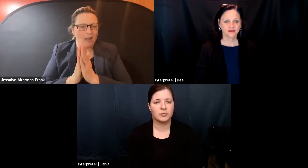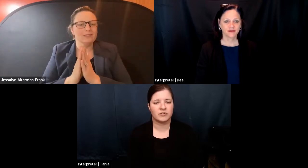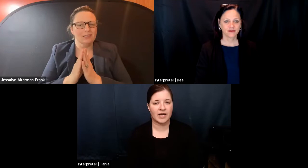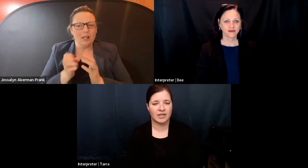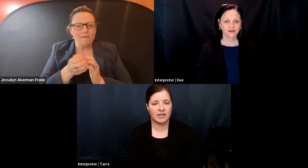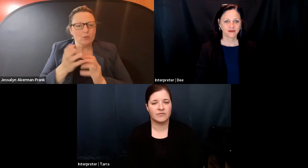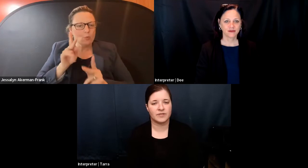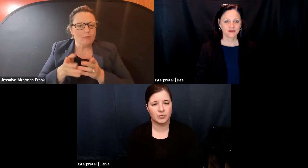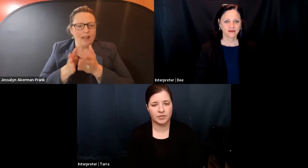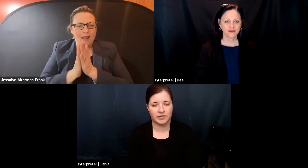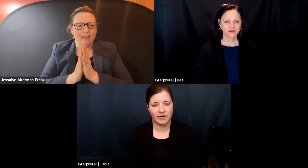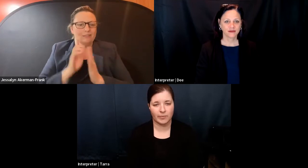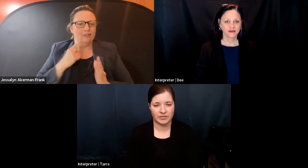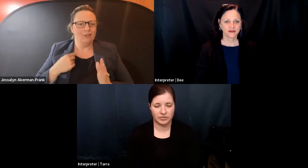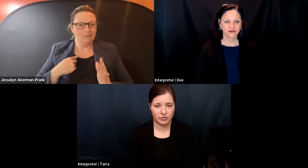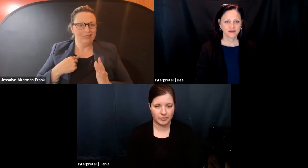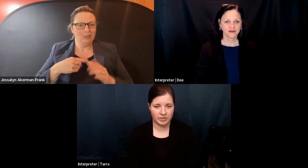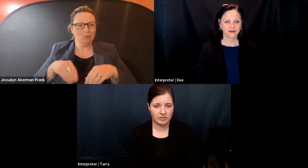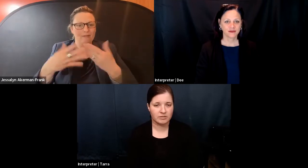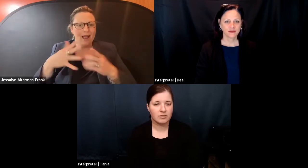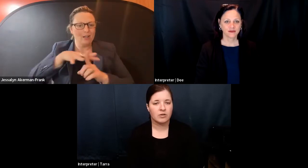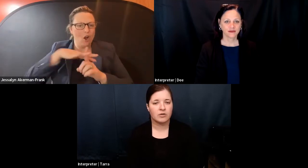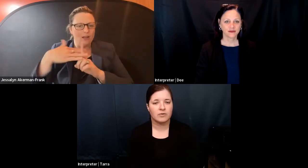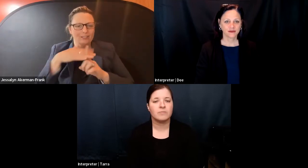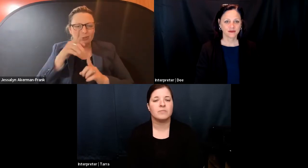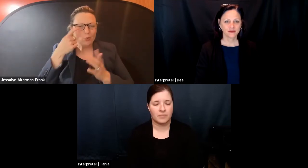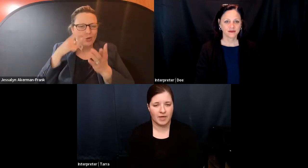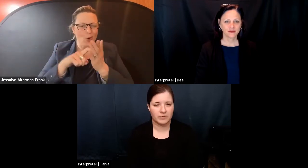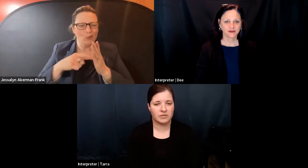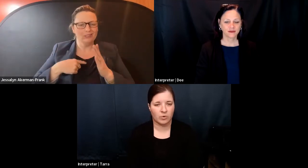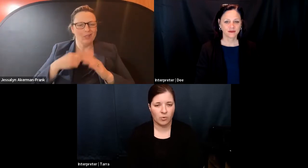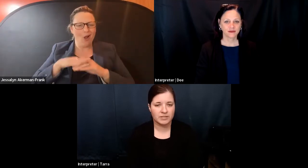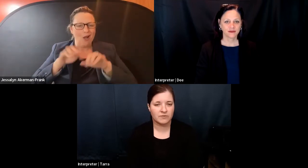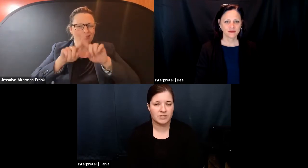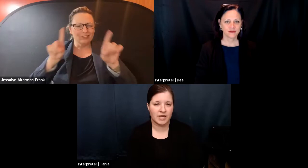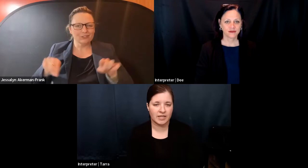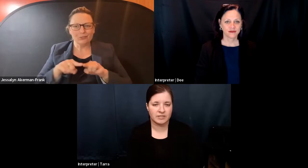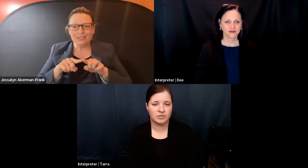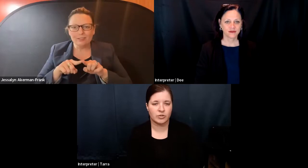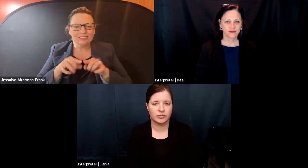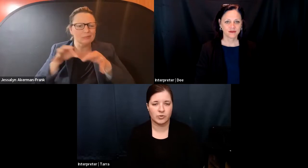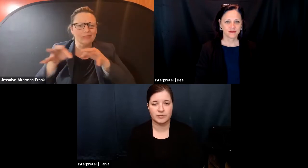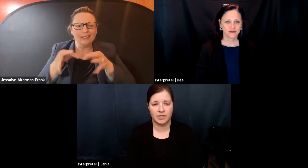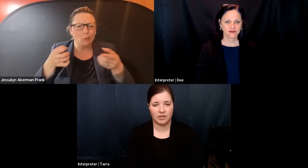My role tonight, well, I have several roles tonight. One would be tech support, spotlighting everybody, but also providing visual and environmental descriptions.